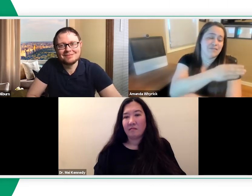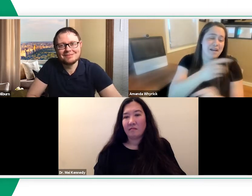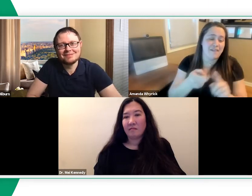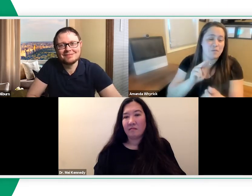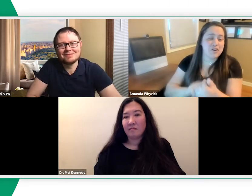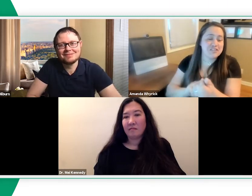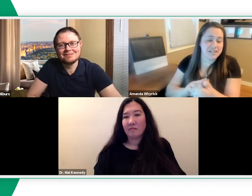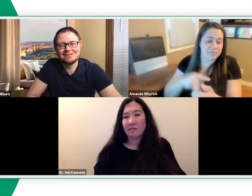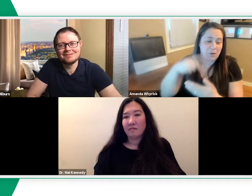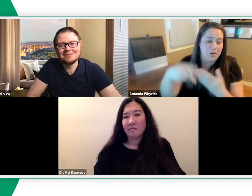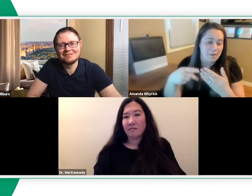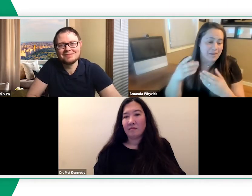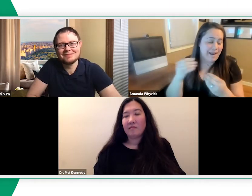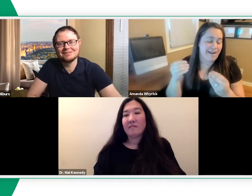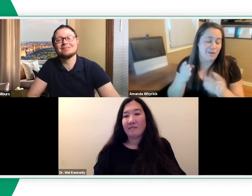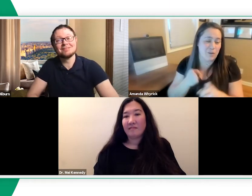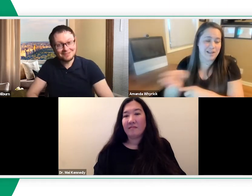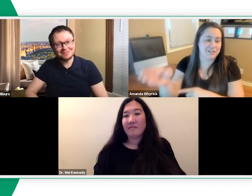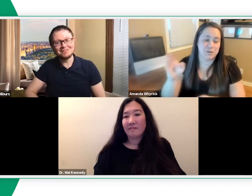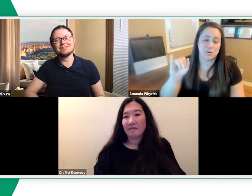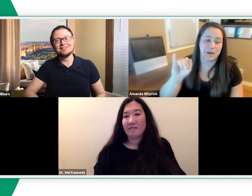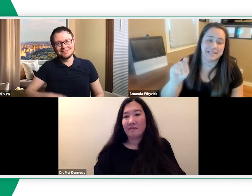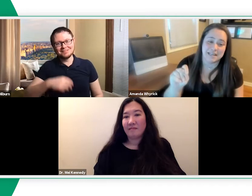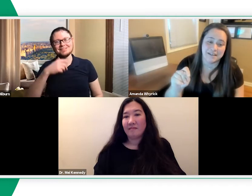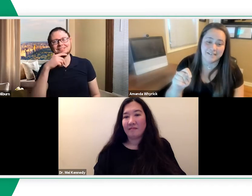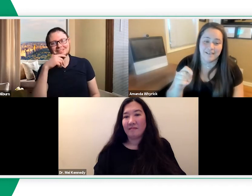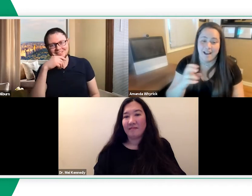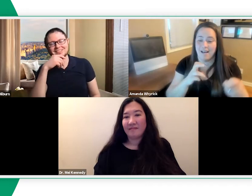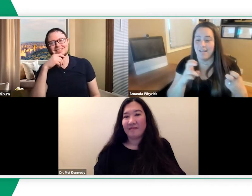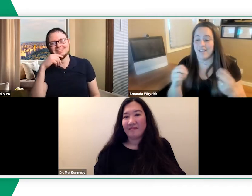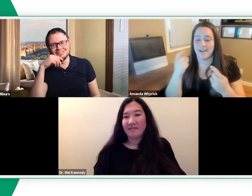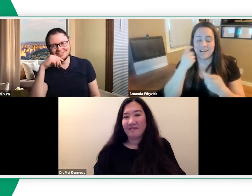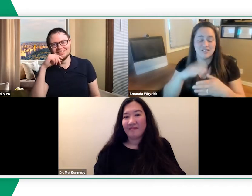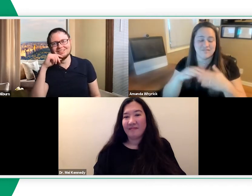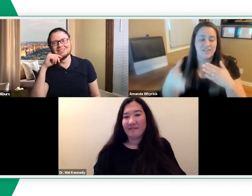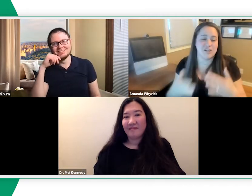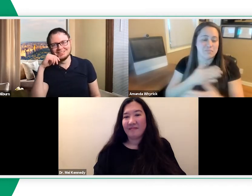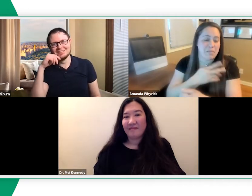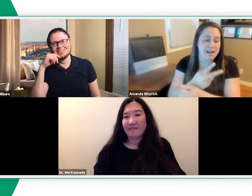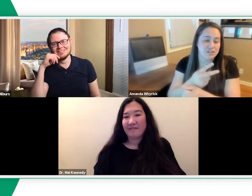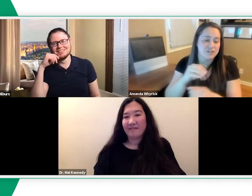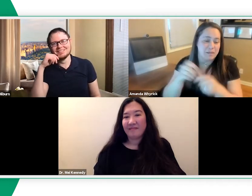to deviate from nursing program and went into IT. And then, I just finished my Master’s